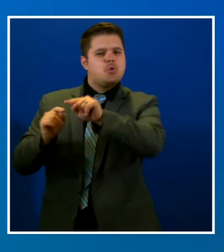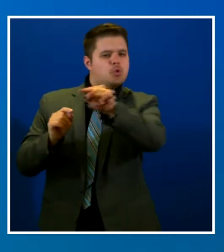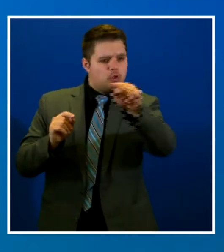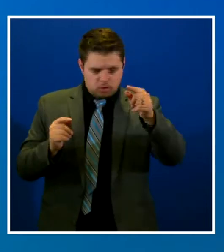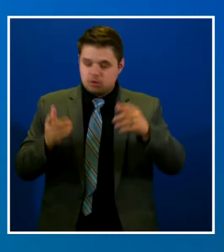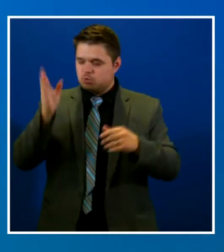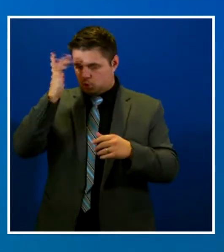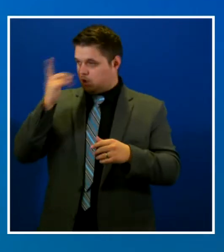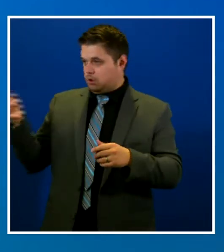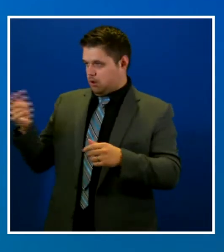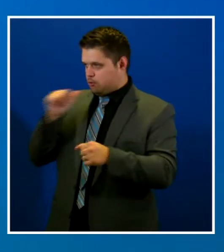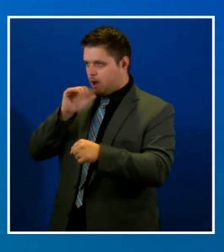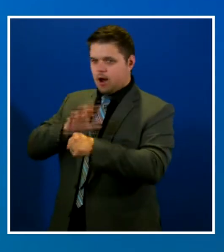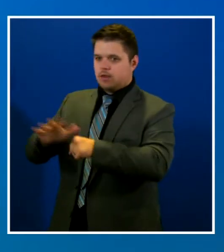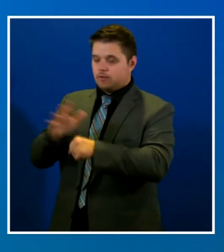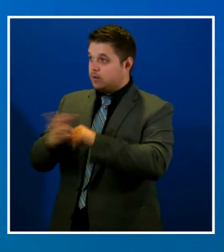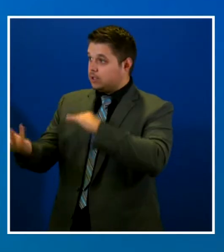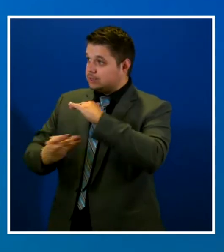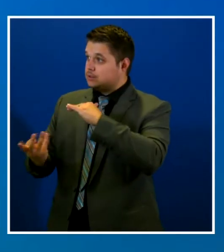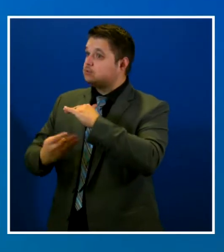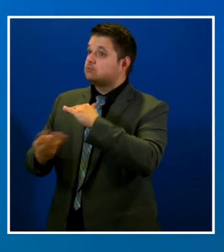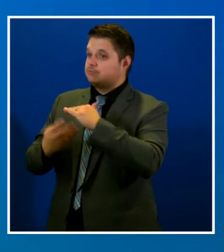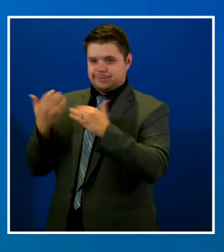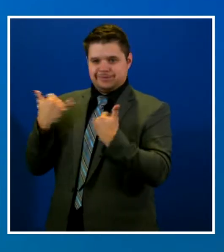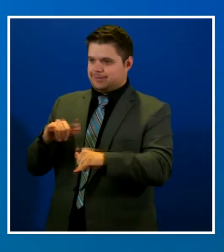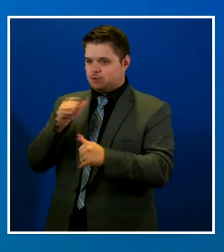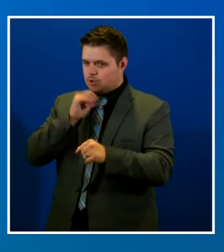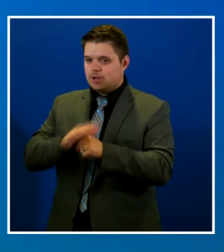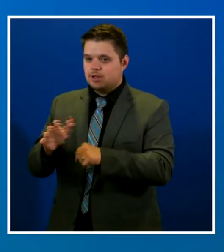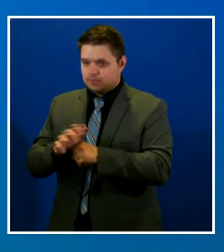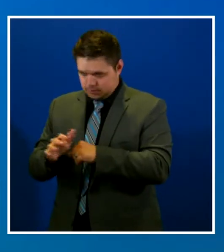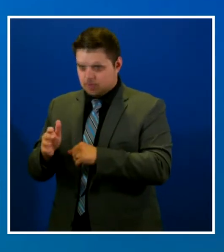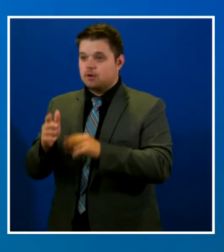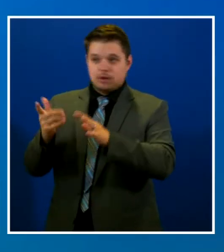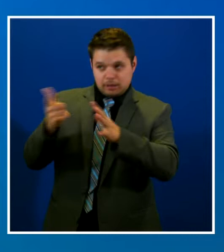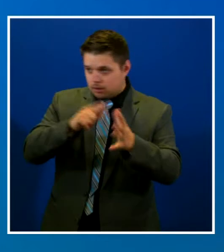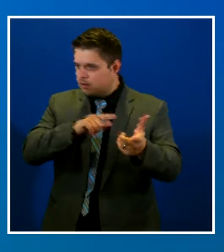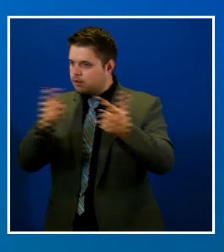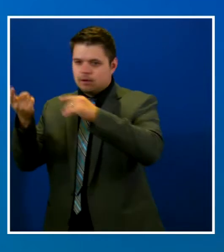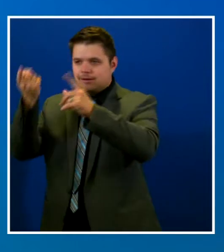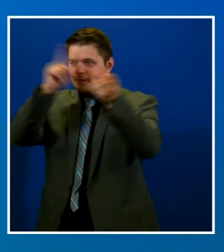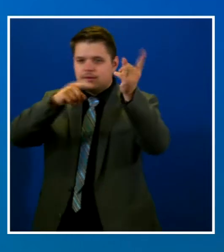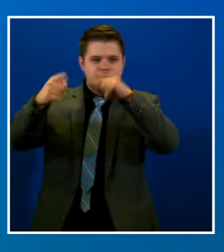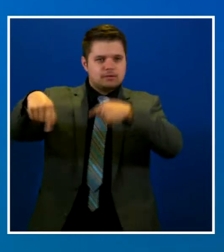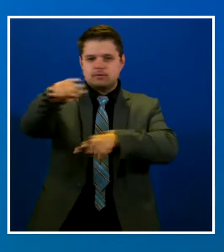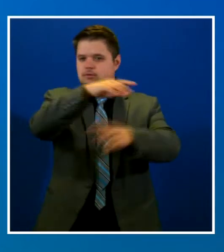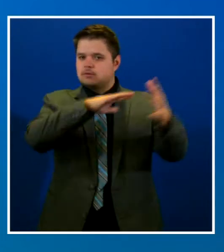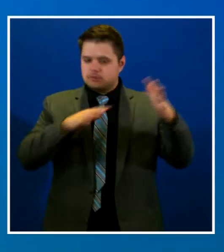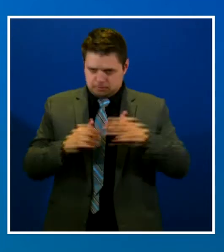have been disproportionately impacted by the virus to ensure a more equitable vaccine access.